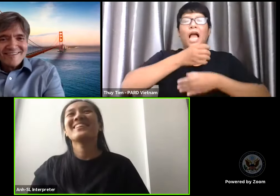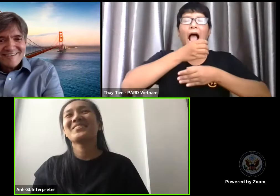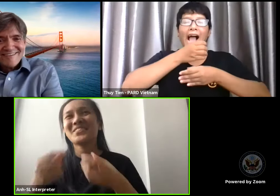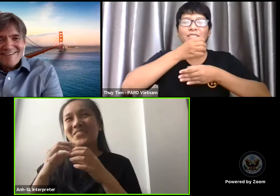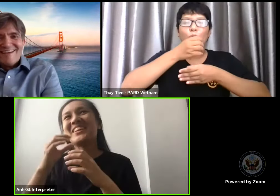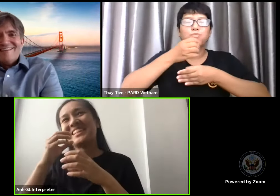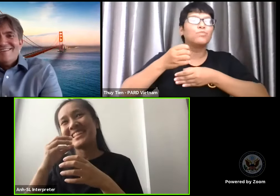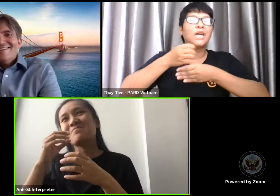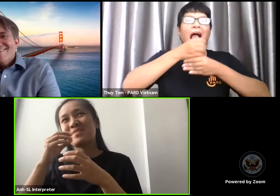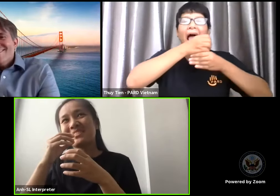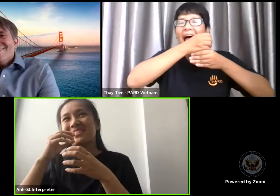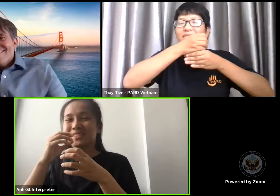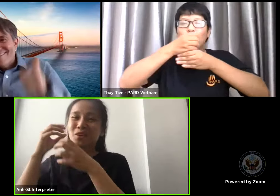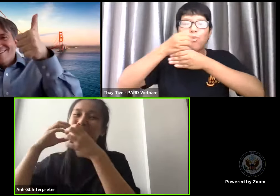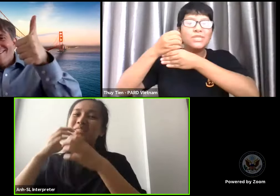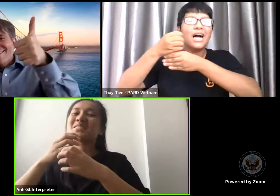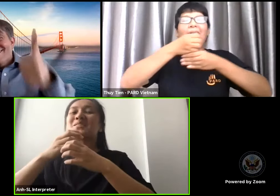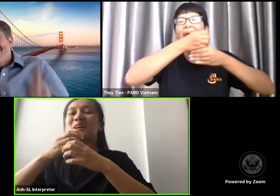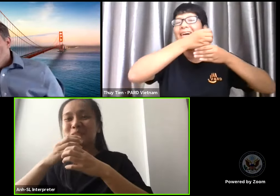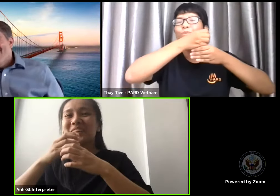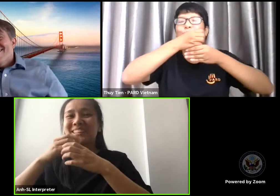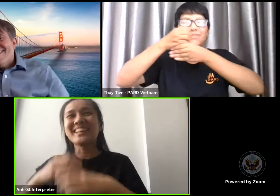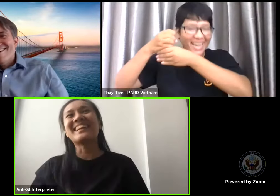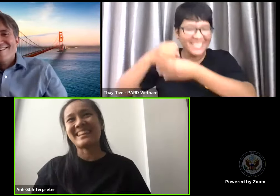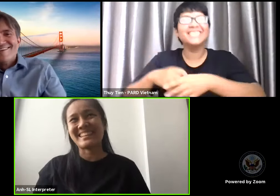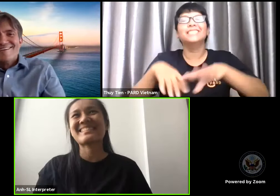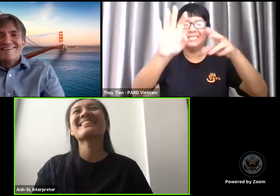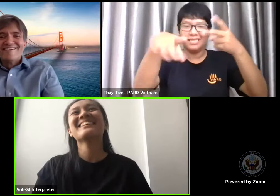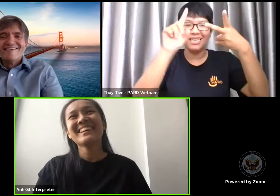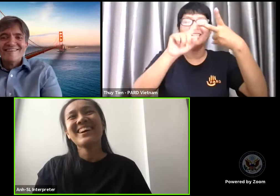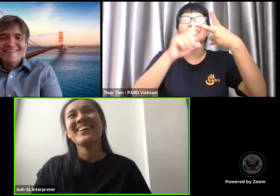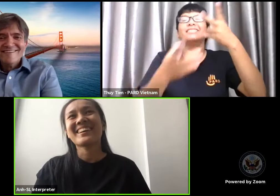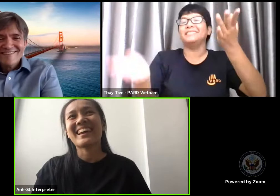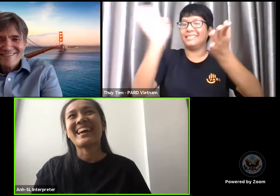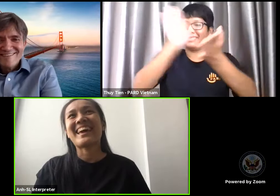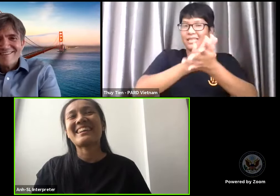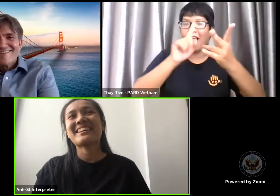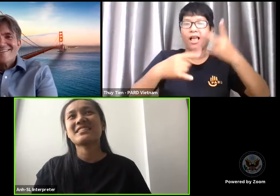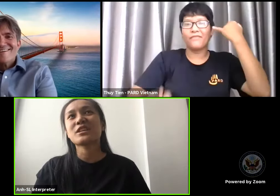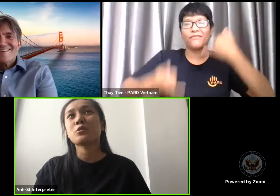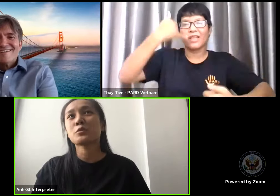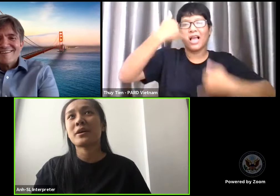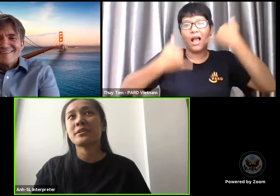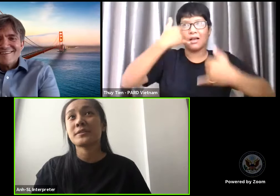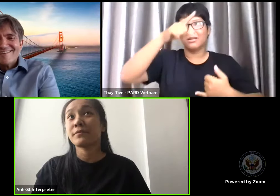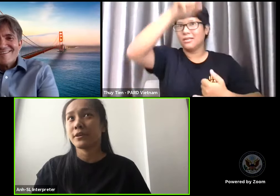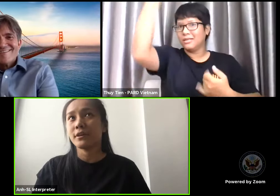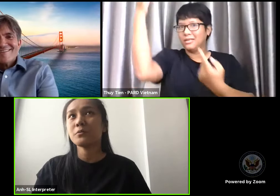[Anh] We eat in pieces, so we just do it like this. Okay, and then the second one is pho,